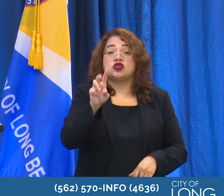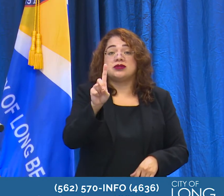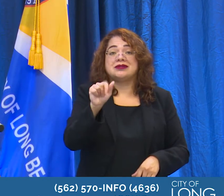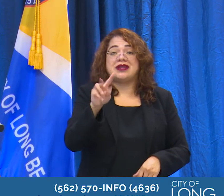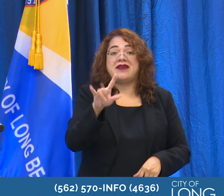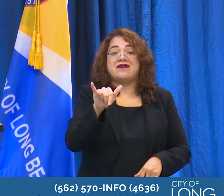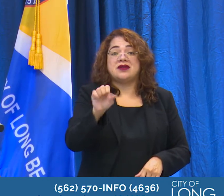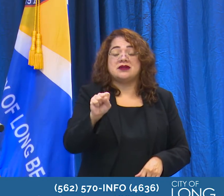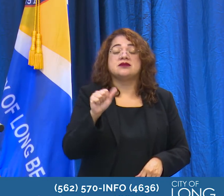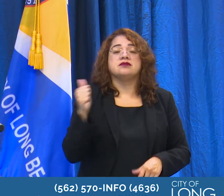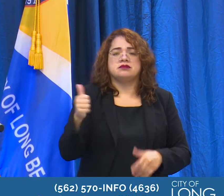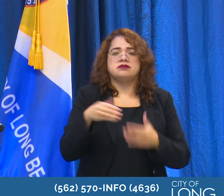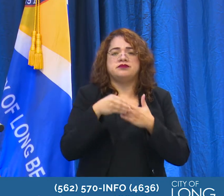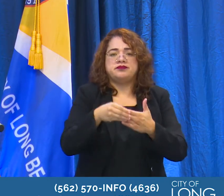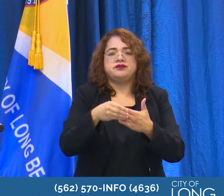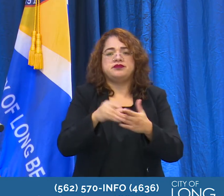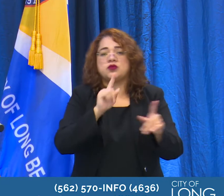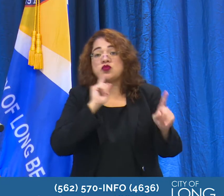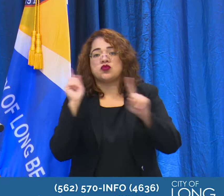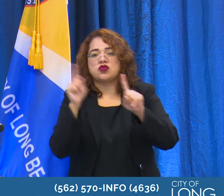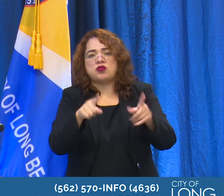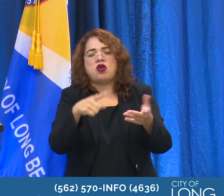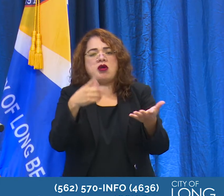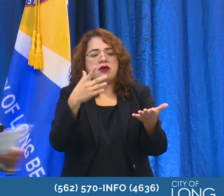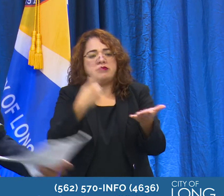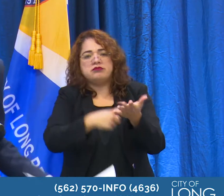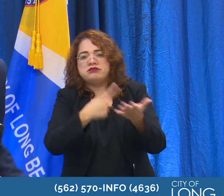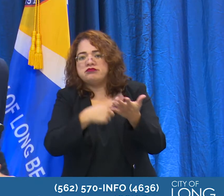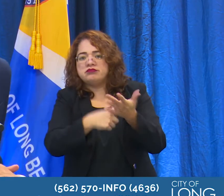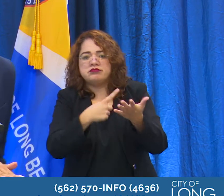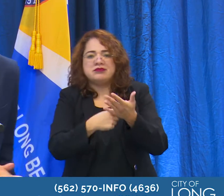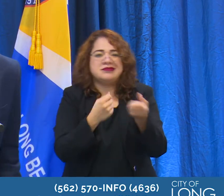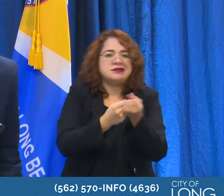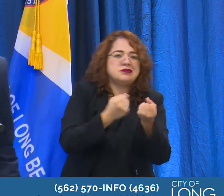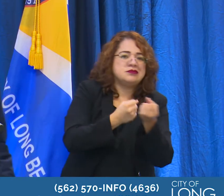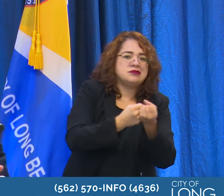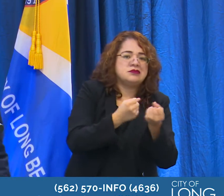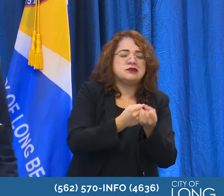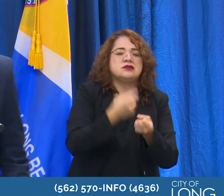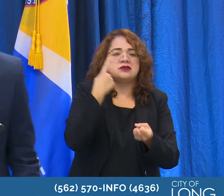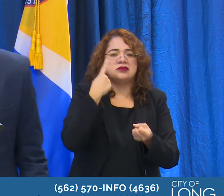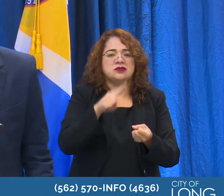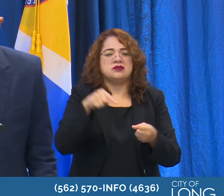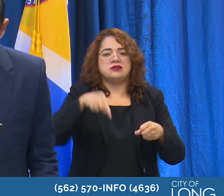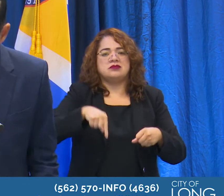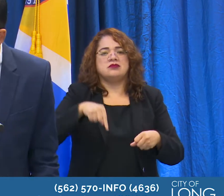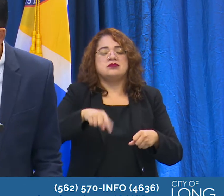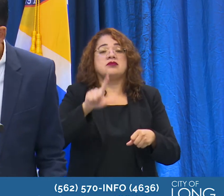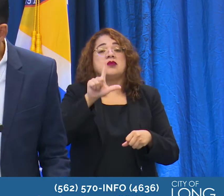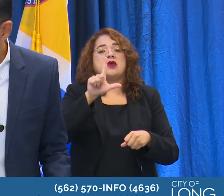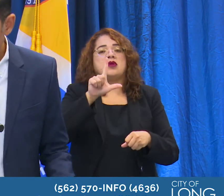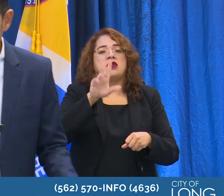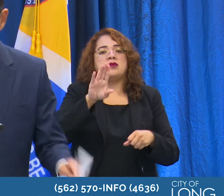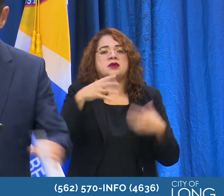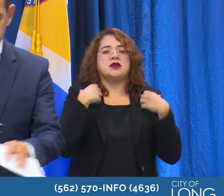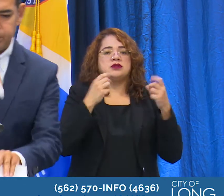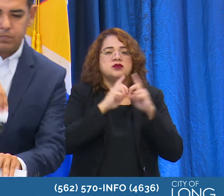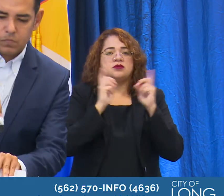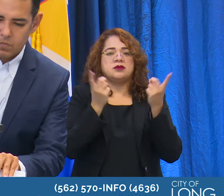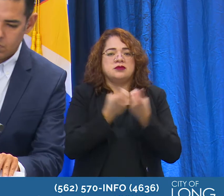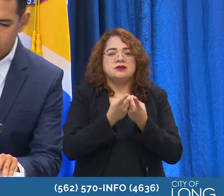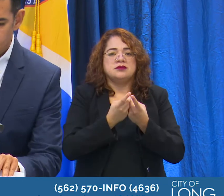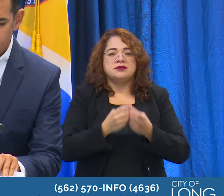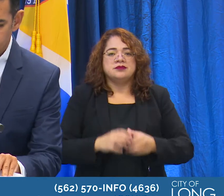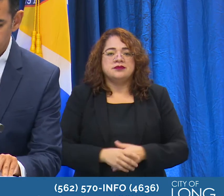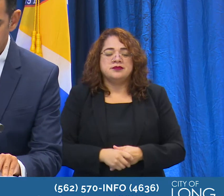response at the Health Department.